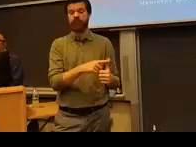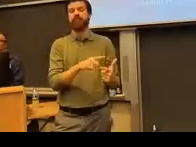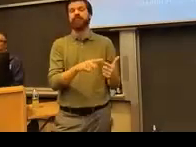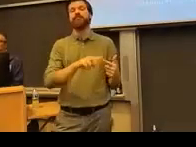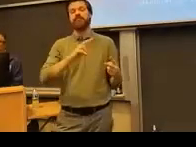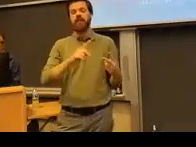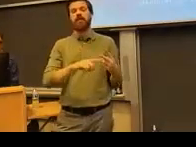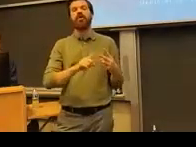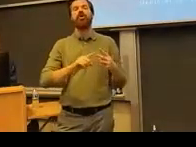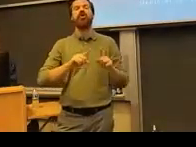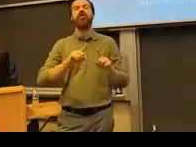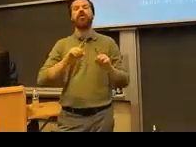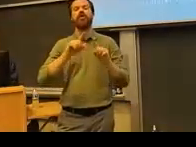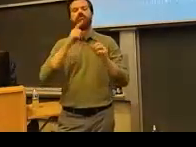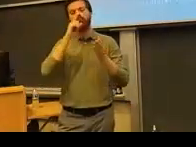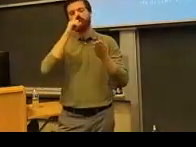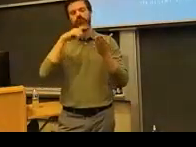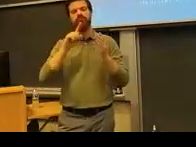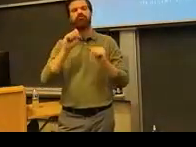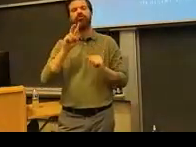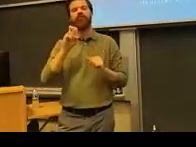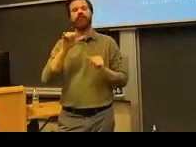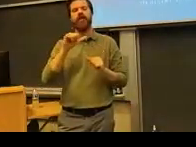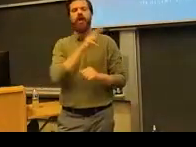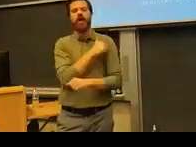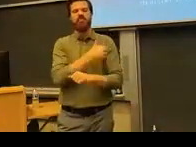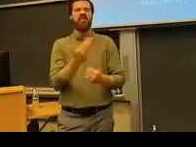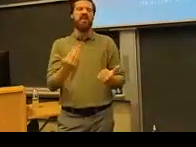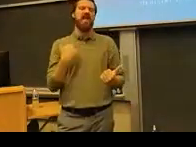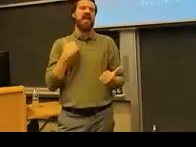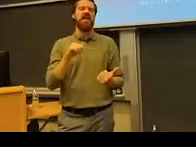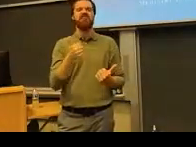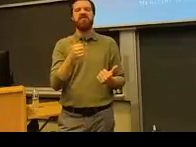a survey of the hospital suggested we probably have between 10 and 15 patients in the hospital